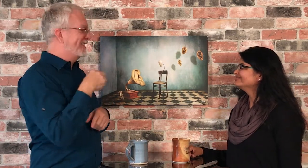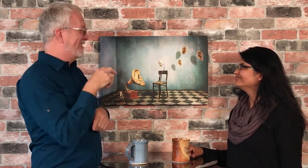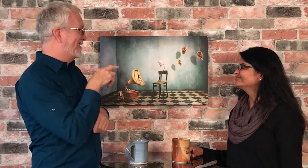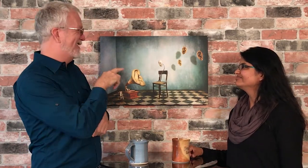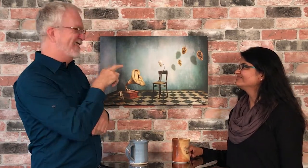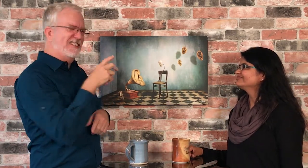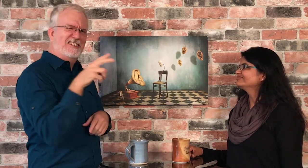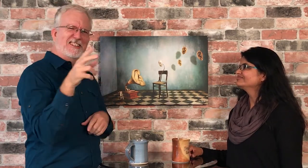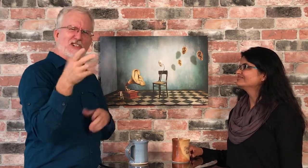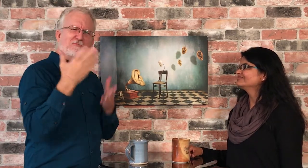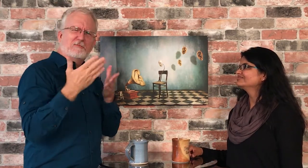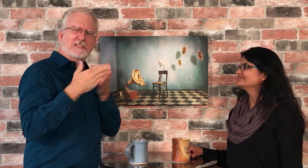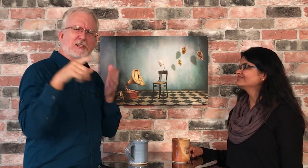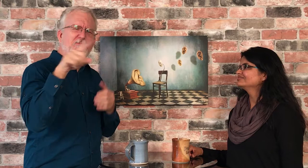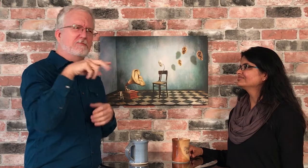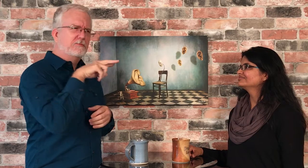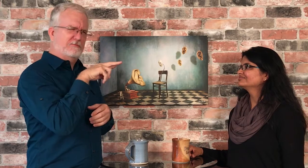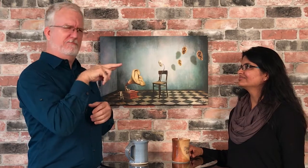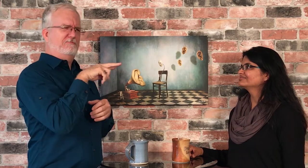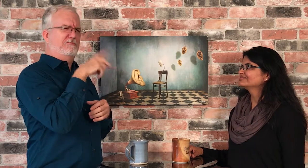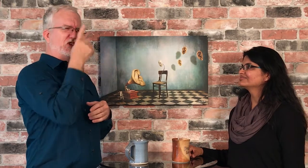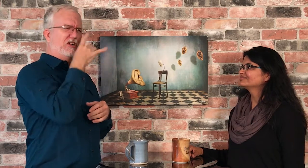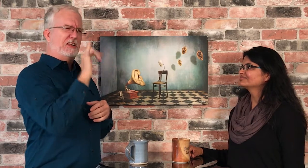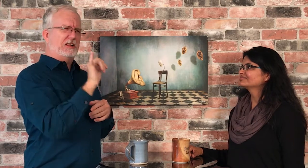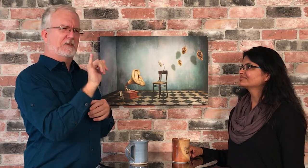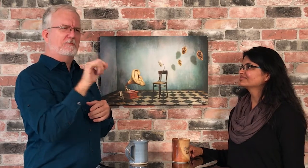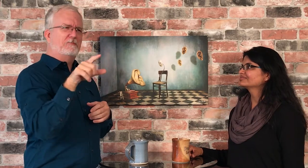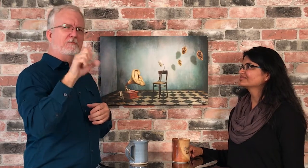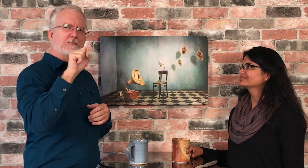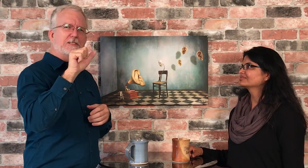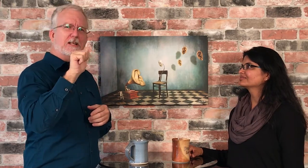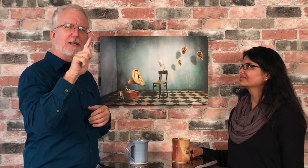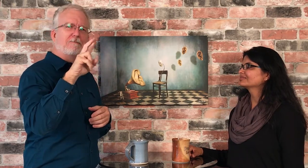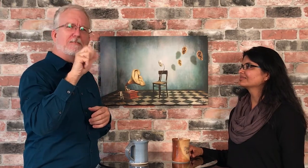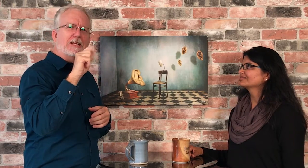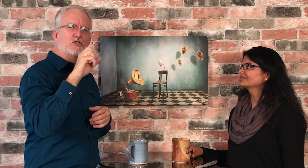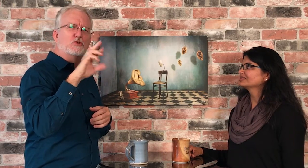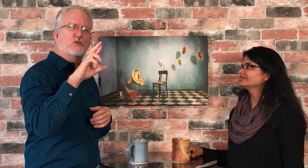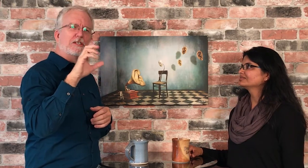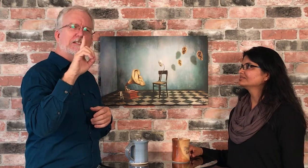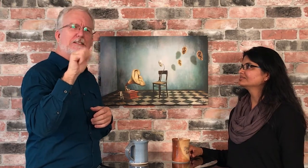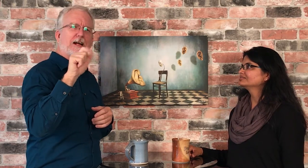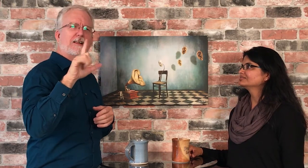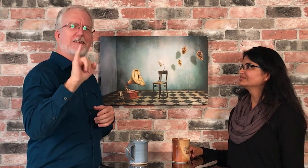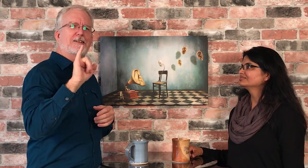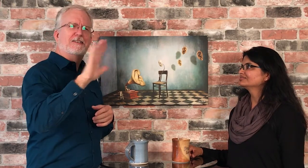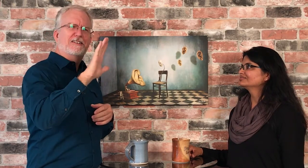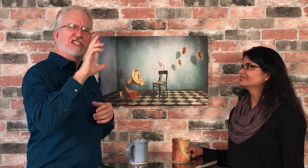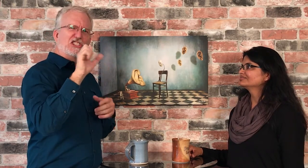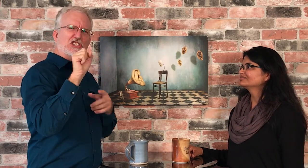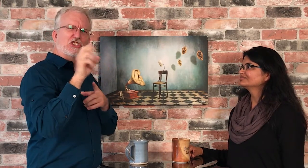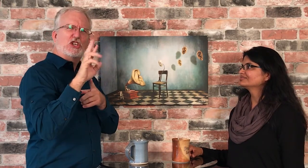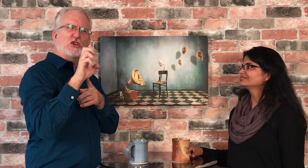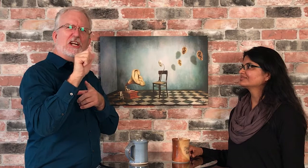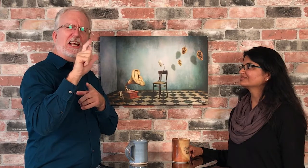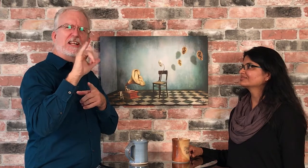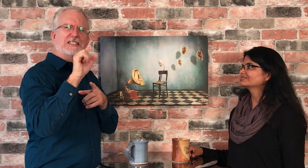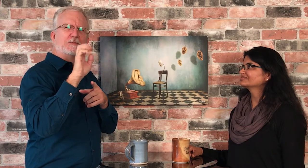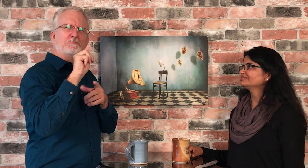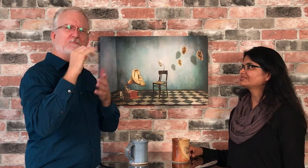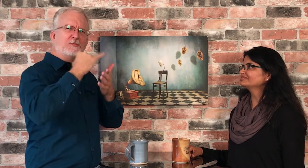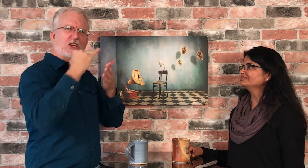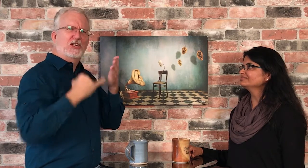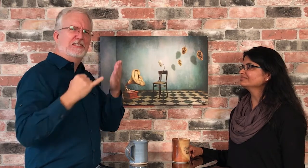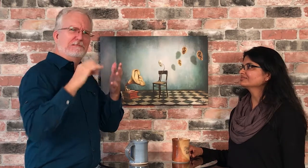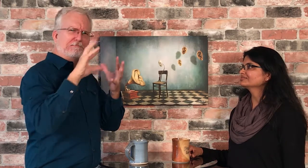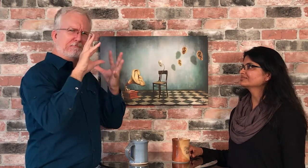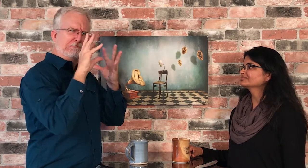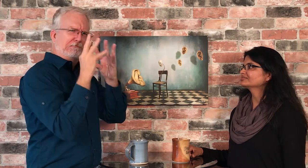Maybe when some of you look at this, you think it looks like Salvador Dali. His kind of Surrealism Art.